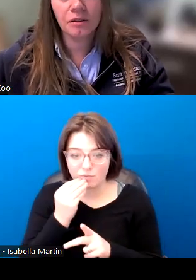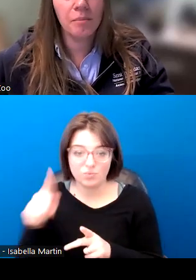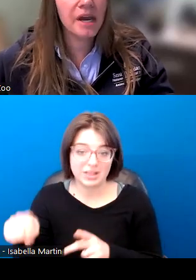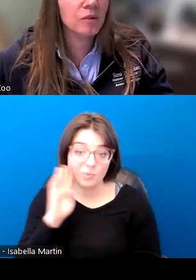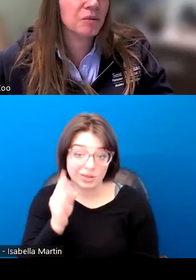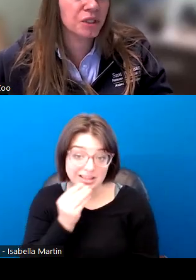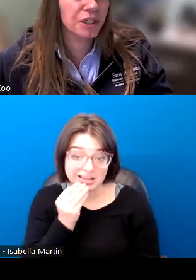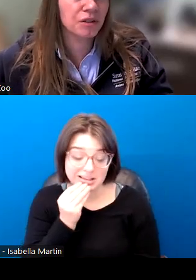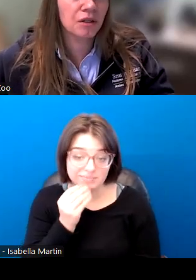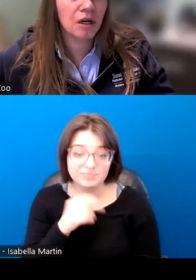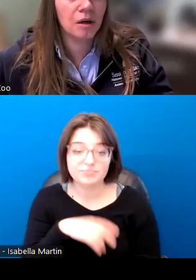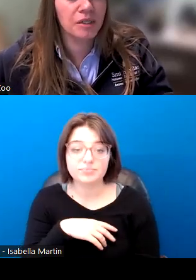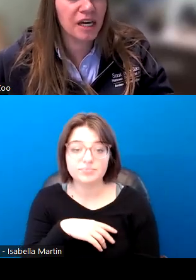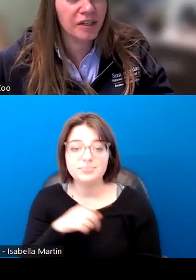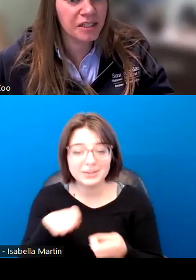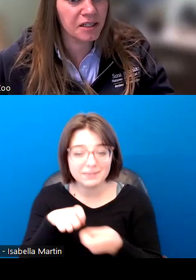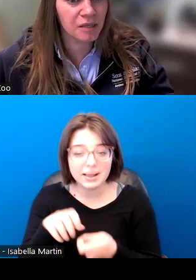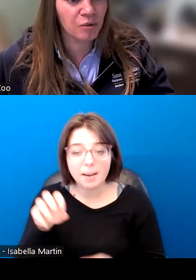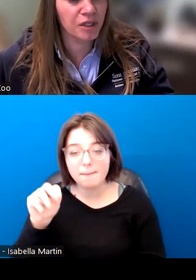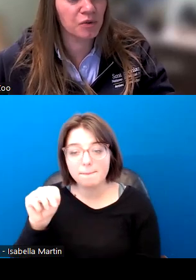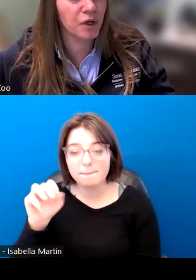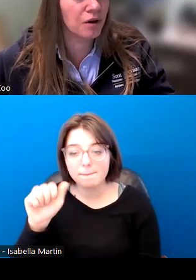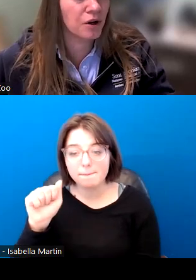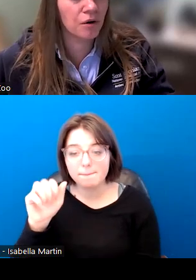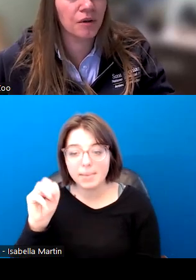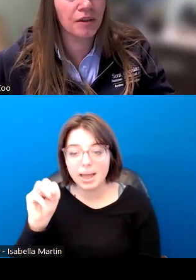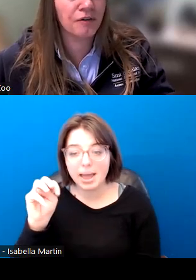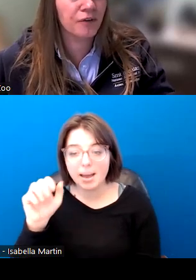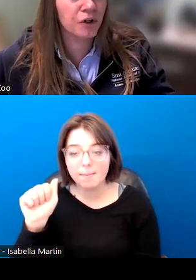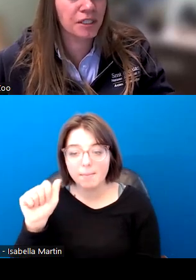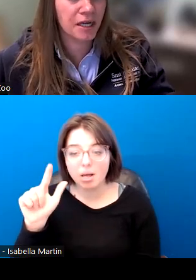you know mammals in particular it's kind of an easy example because we all know that their first